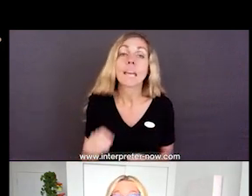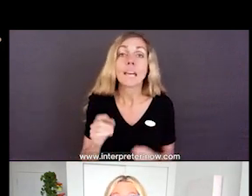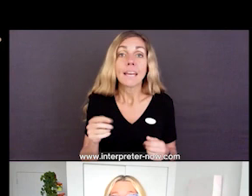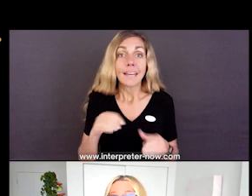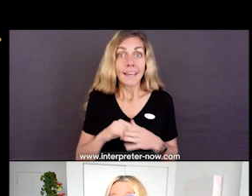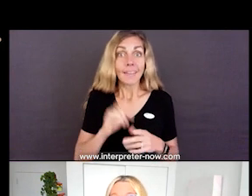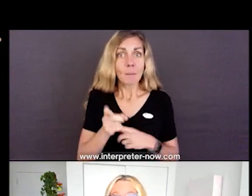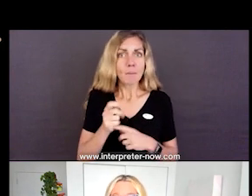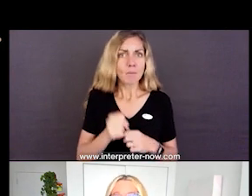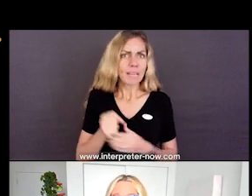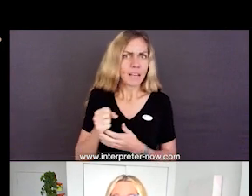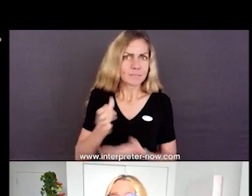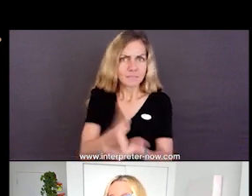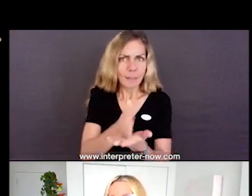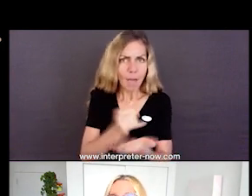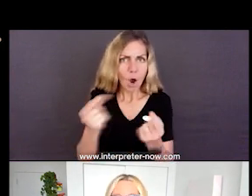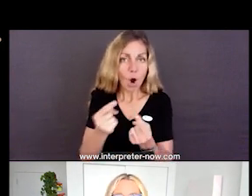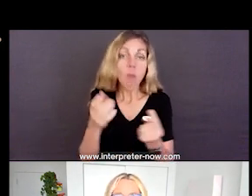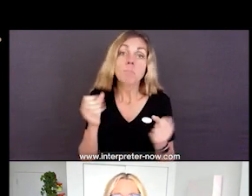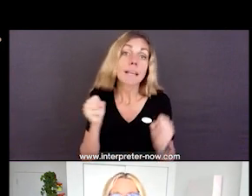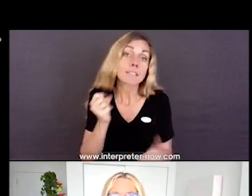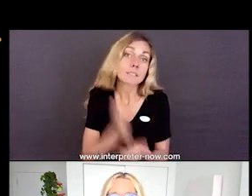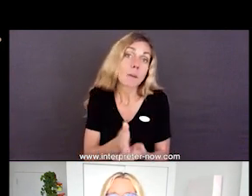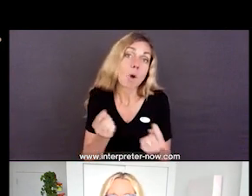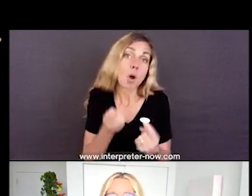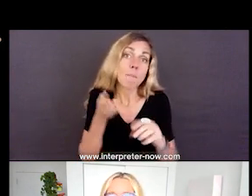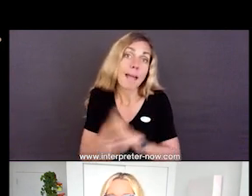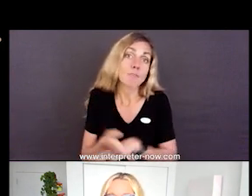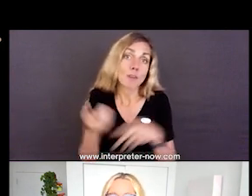In the moment that we can stop that harm, we can also stop the harm after it happens.